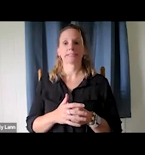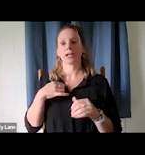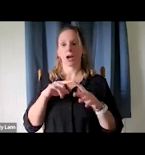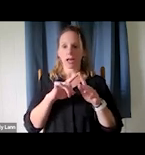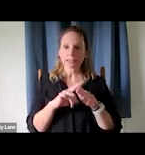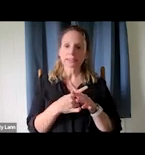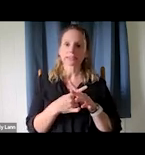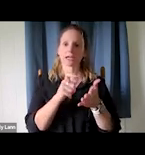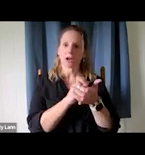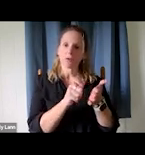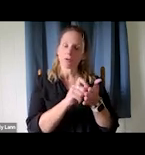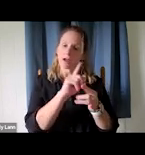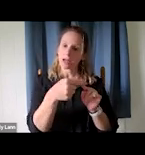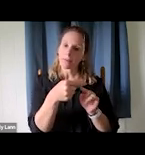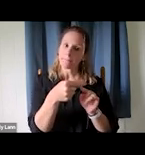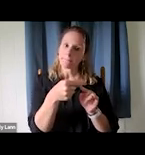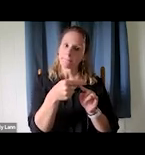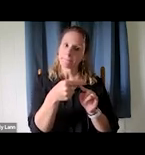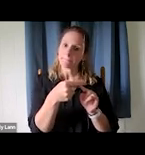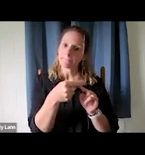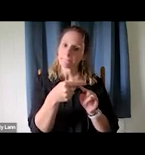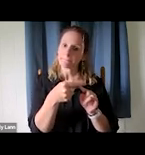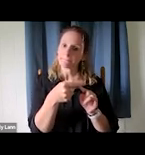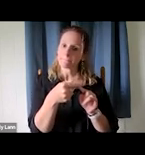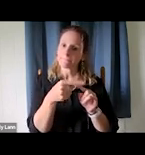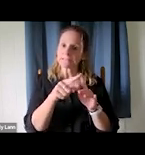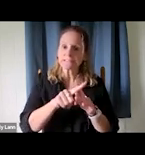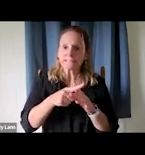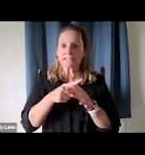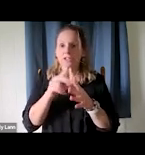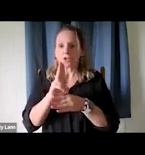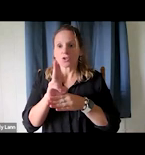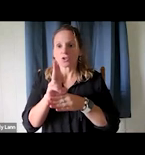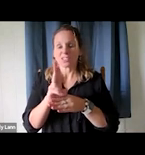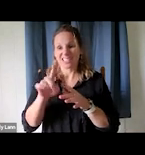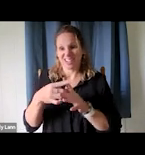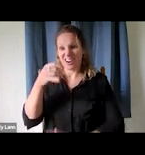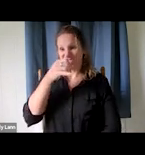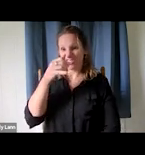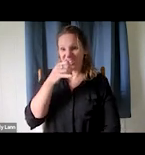by writing about what was the initial use. So he started drinking when he was 13 years old,